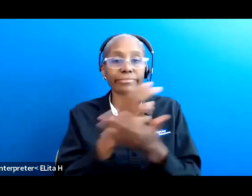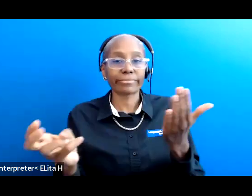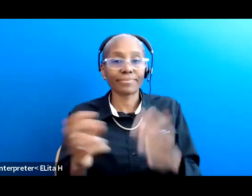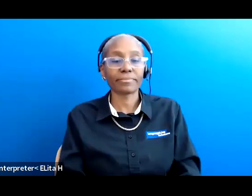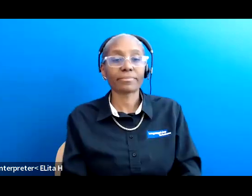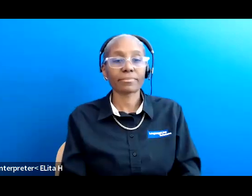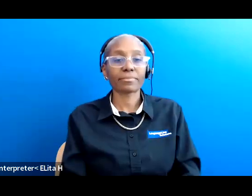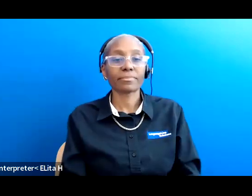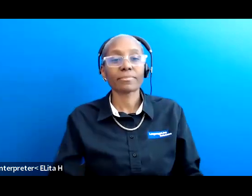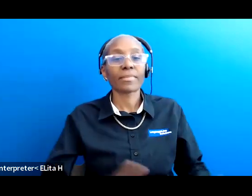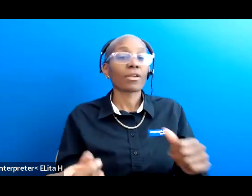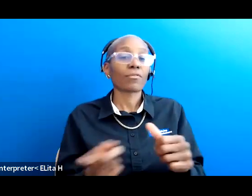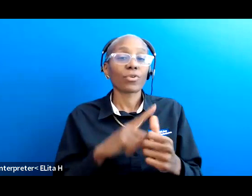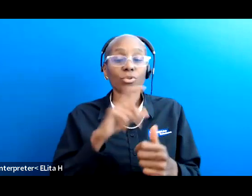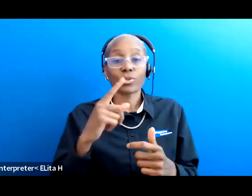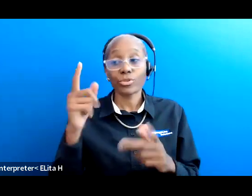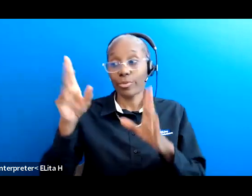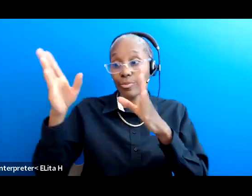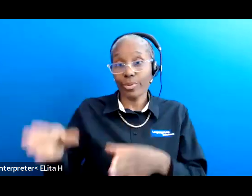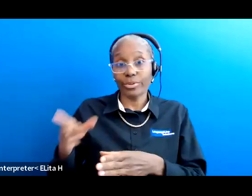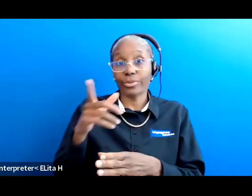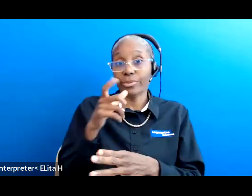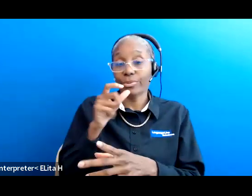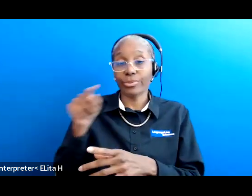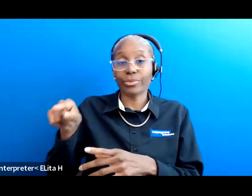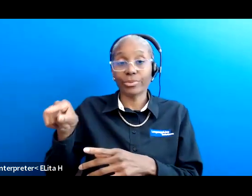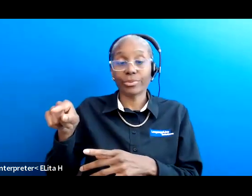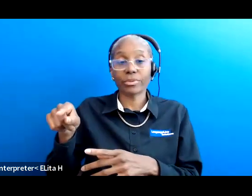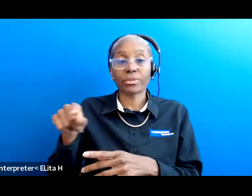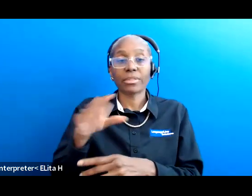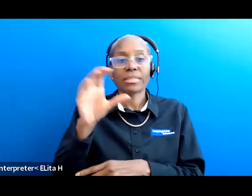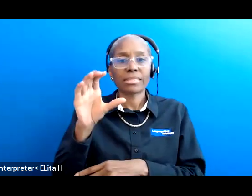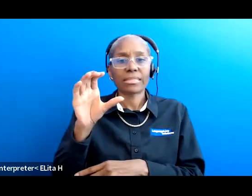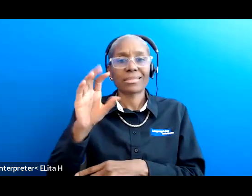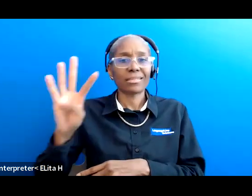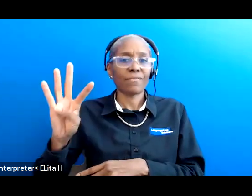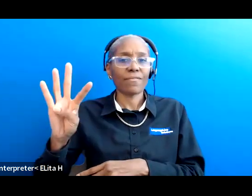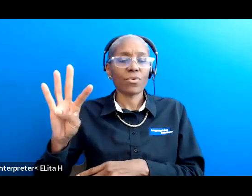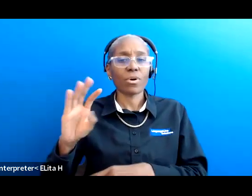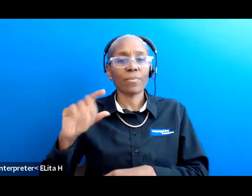Our first question is from somebody who is a C4 quadriplegic, in 1980.